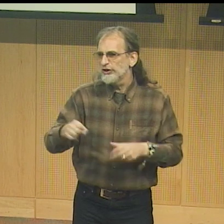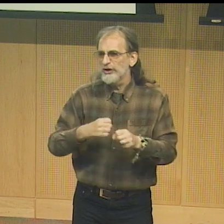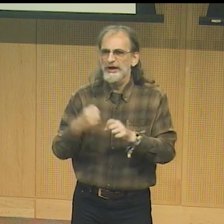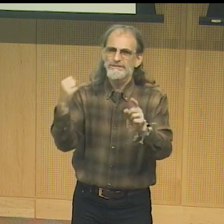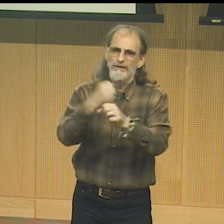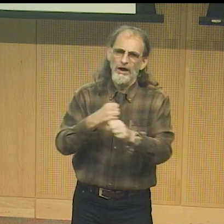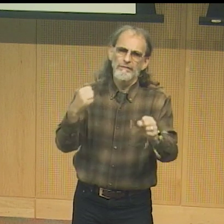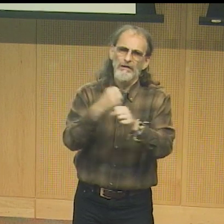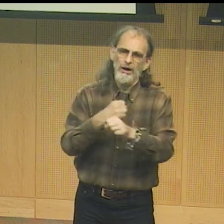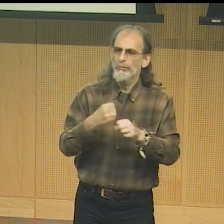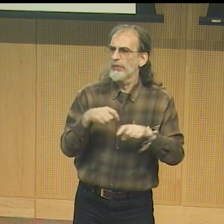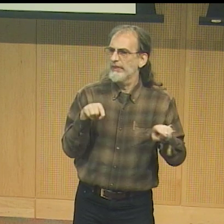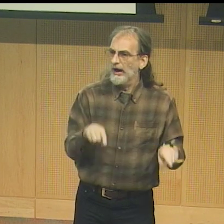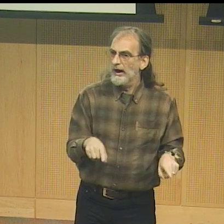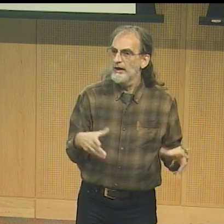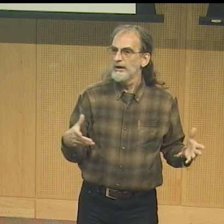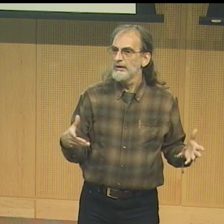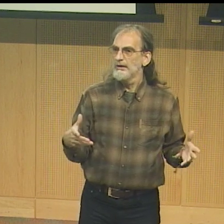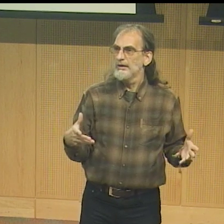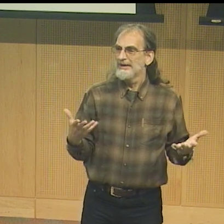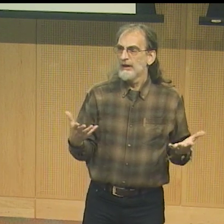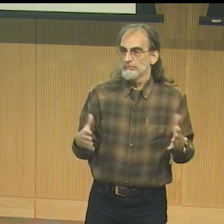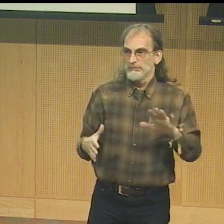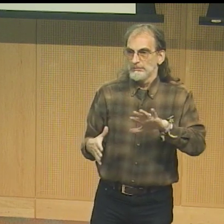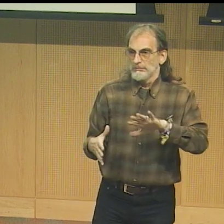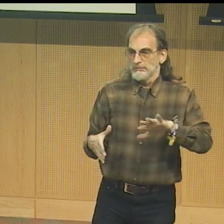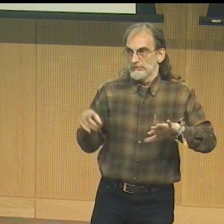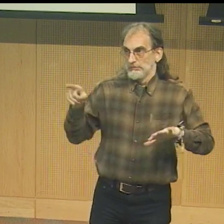We fought for years against implanting children with cochlear implants.